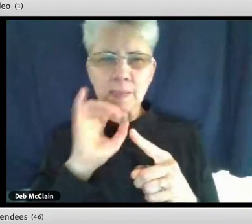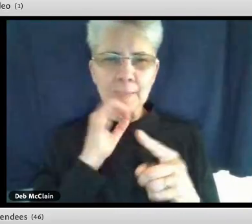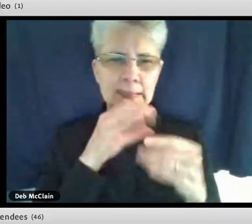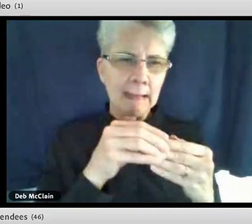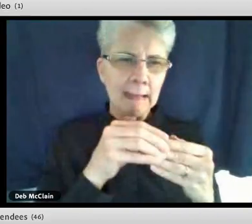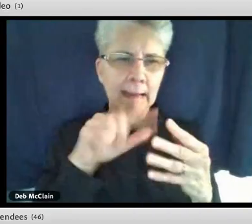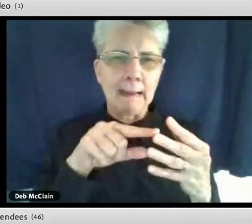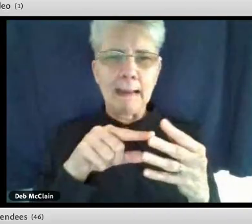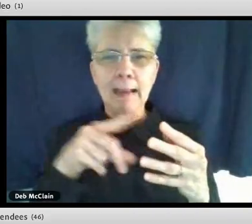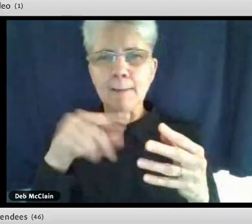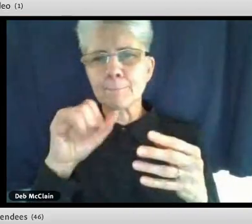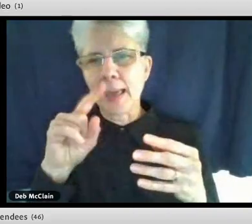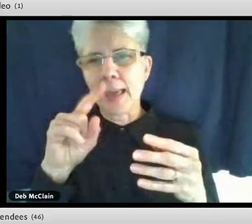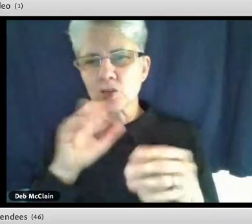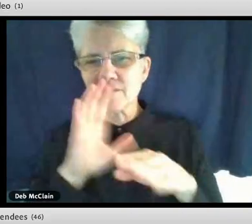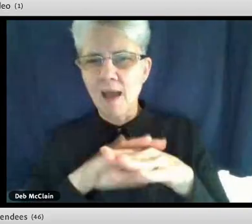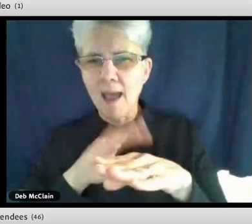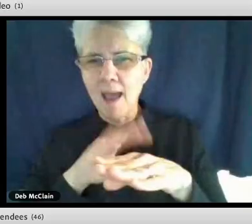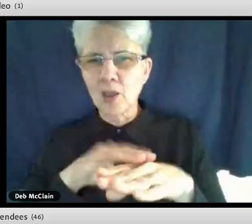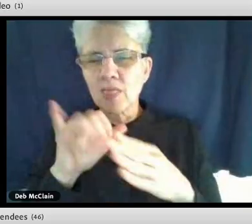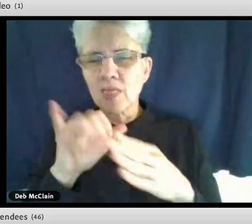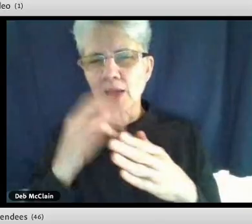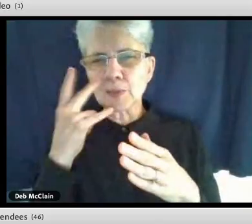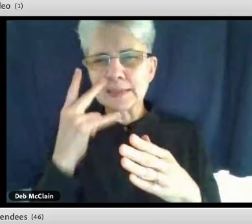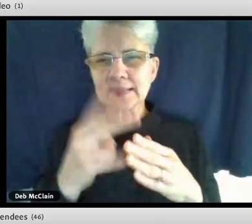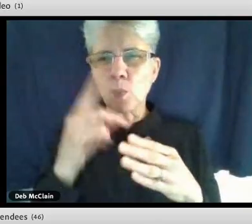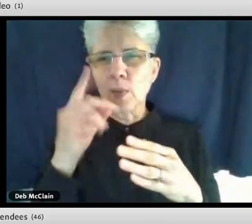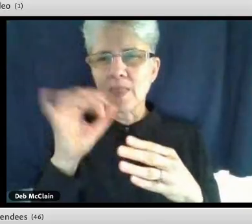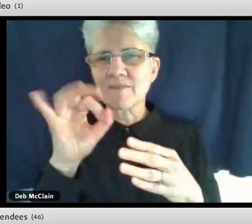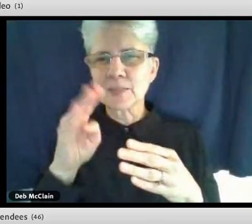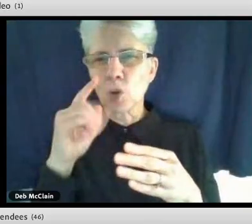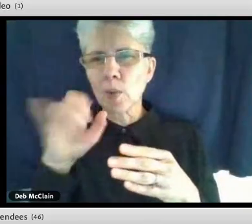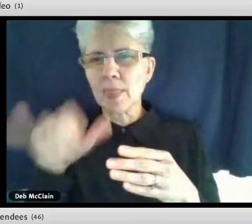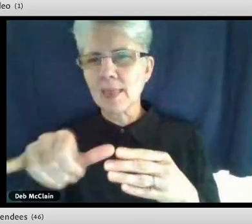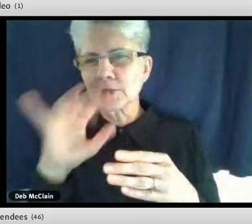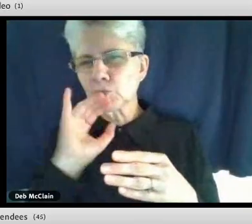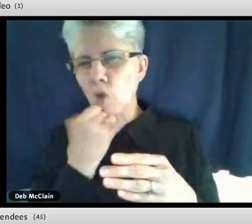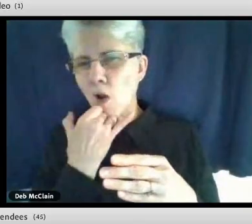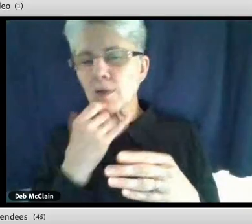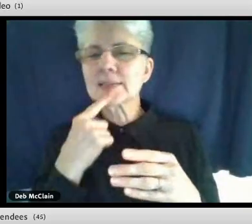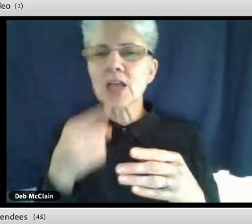liar liar settings you'll see over here with the Facebook one. And it tells you when you click on it,